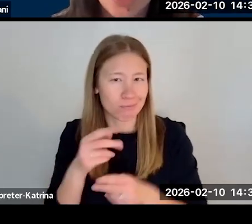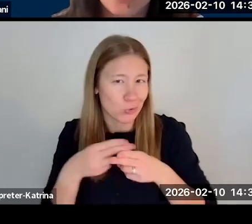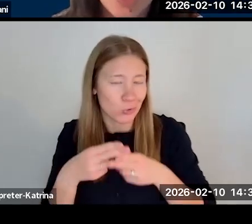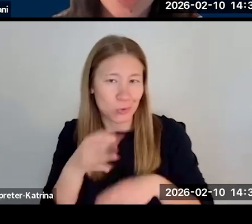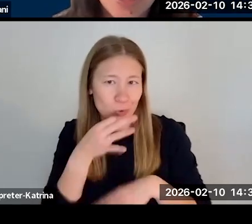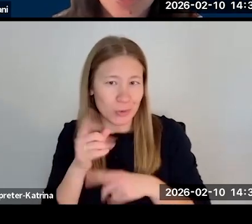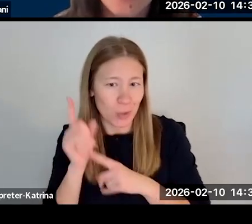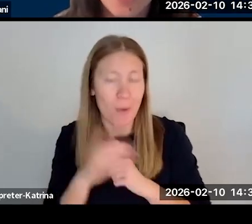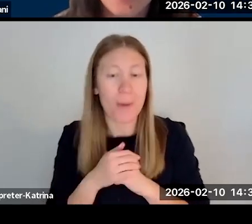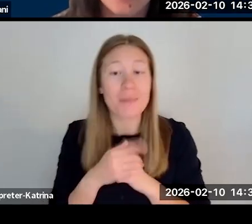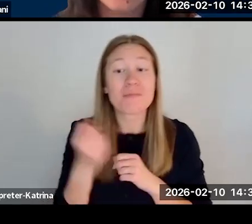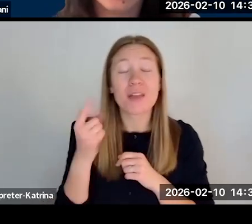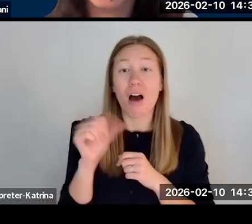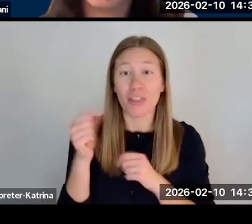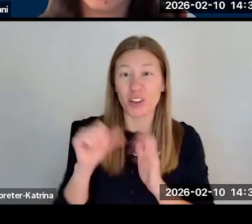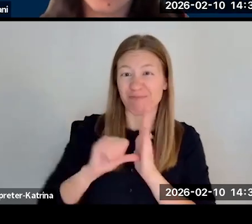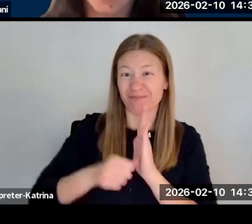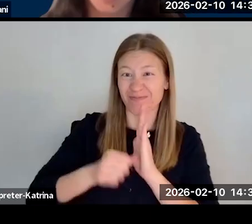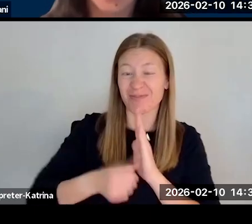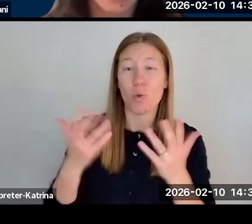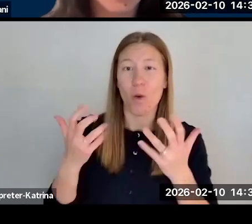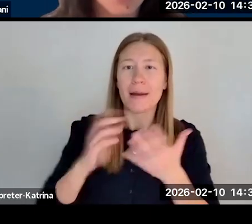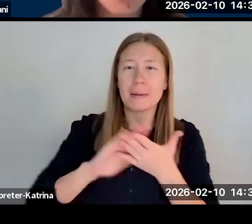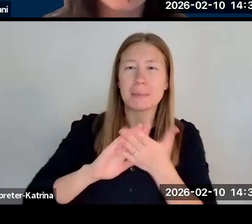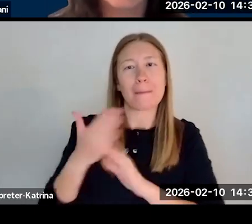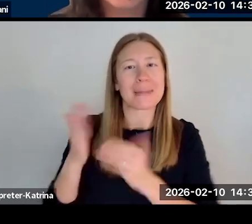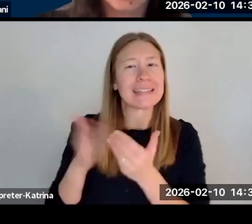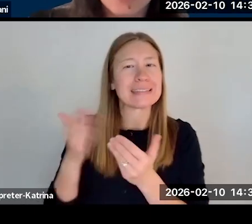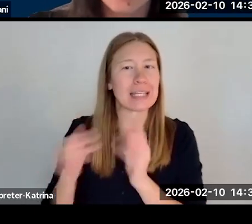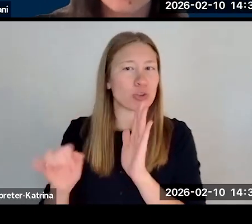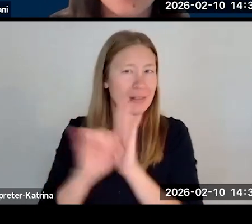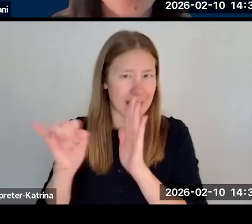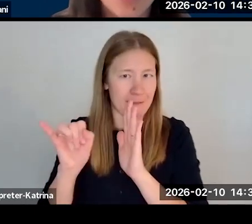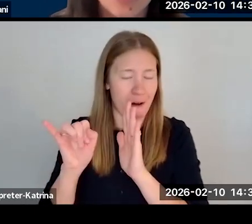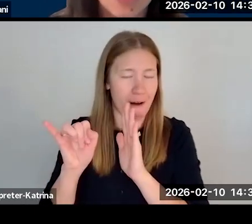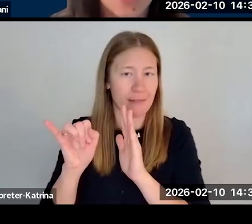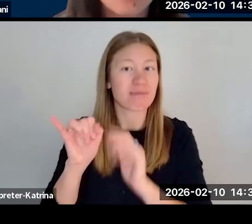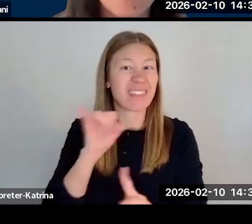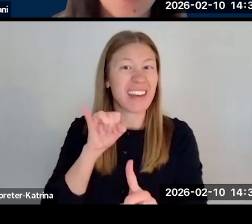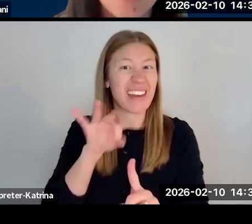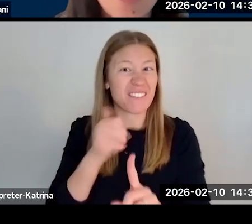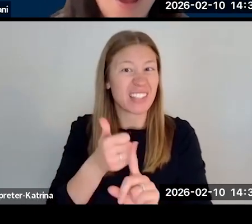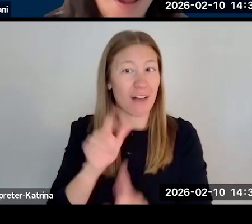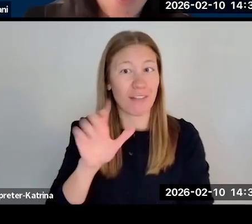to visually identify if something is a hyperlink. So for instance, with the link in our slide,